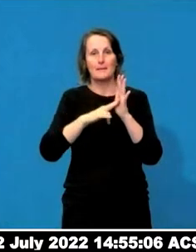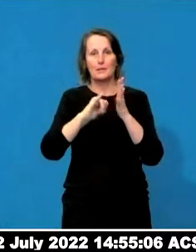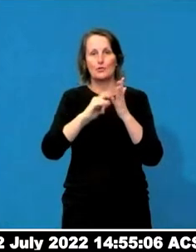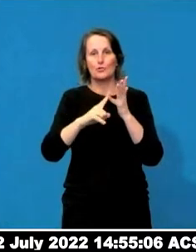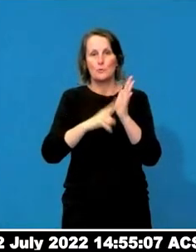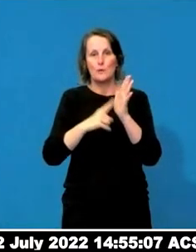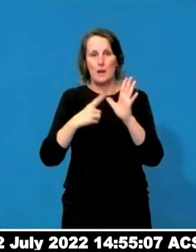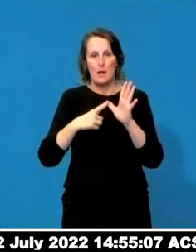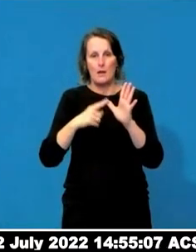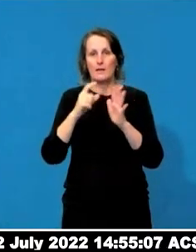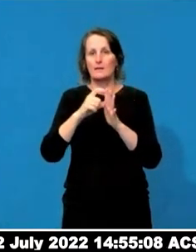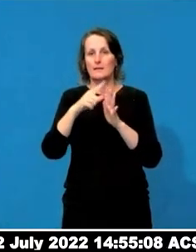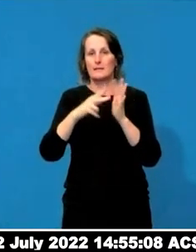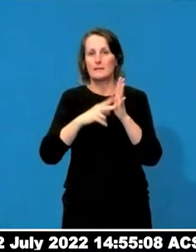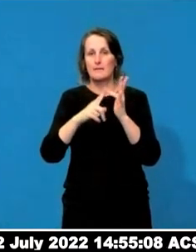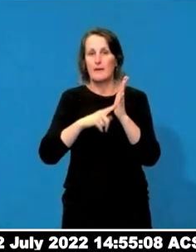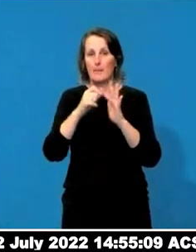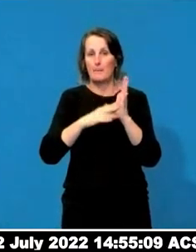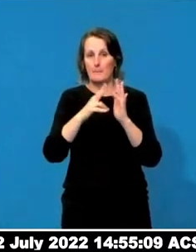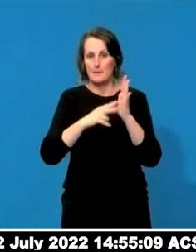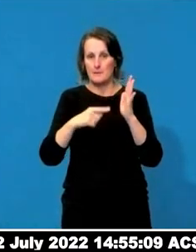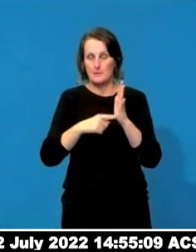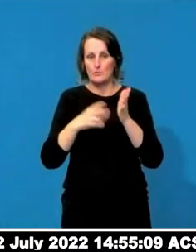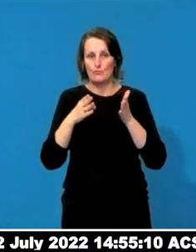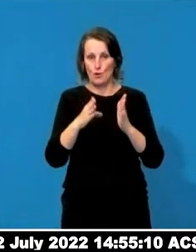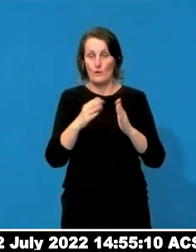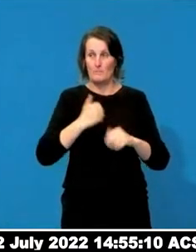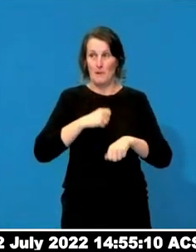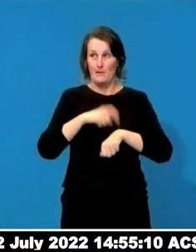And in my time in that part of the world, it was unsealed completely,